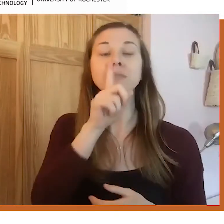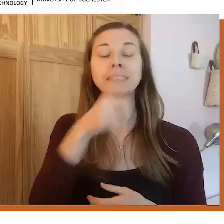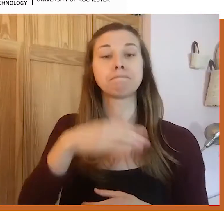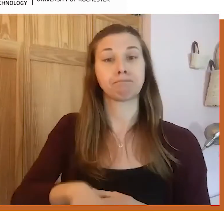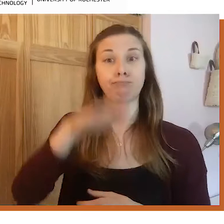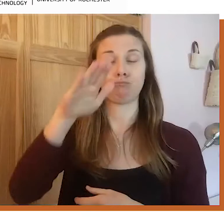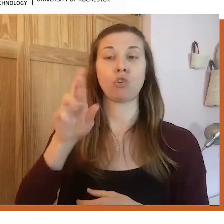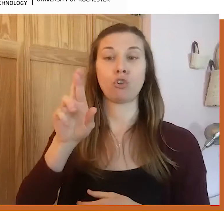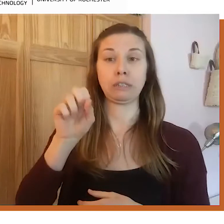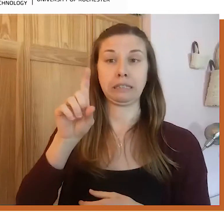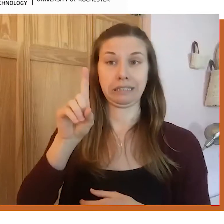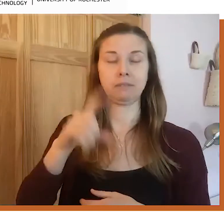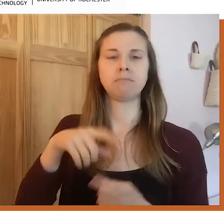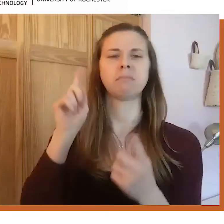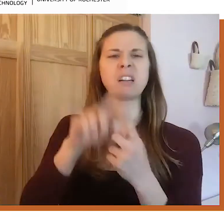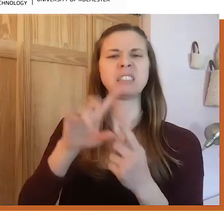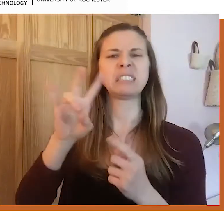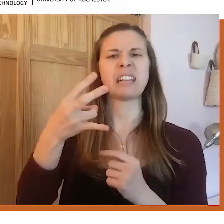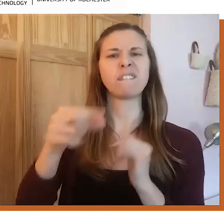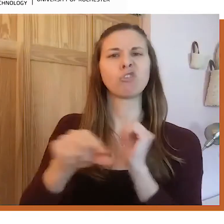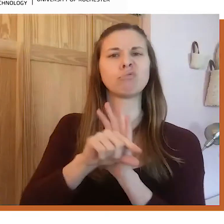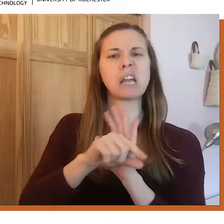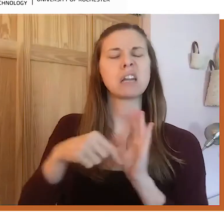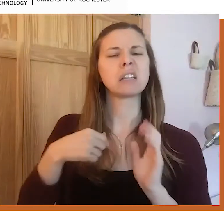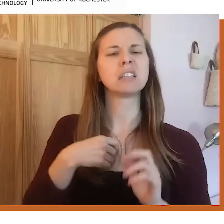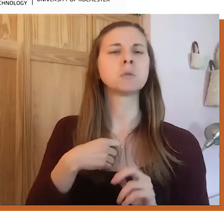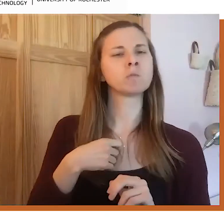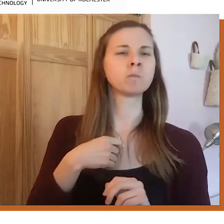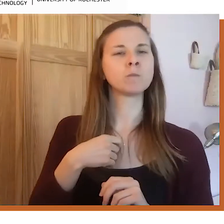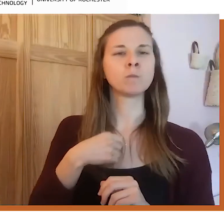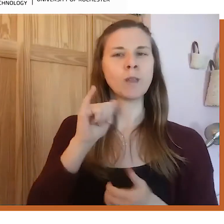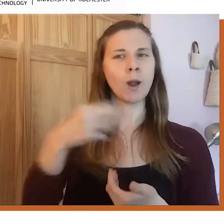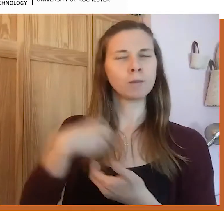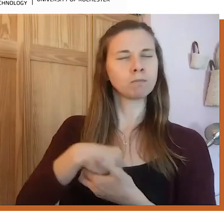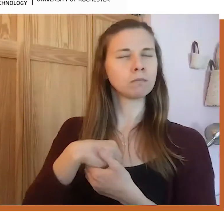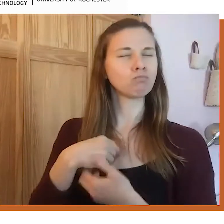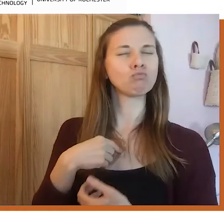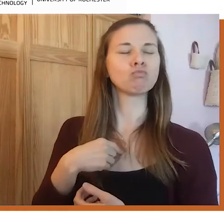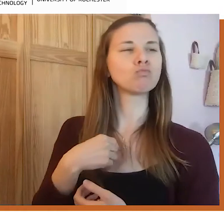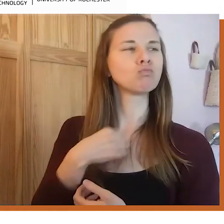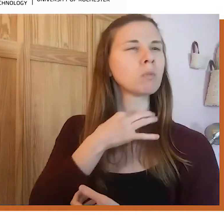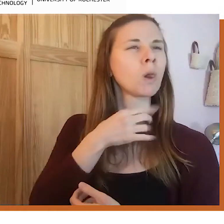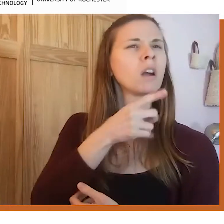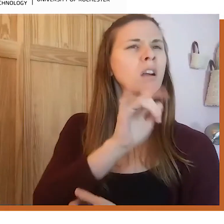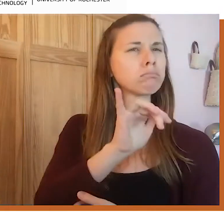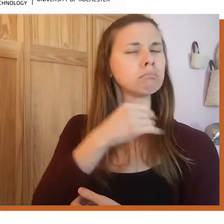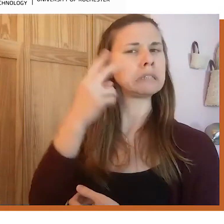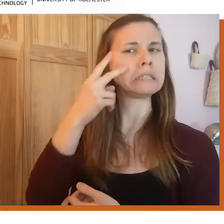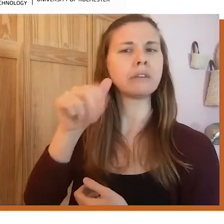Now, again, I went to RSD, the Rochester School for the Deaf, until seventh grade, I decided that I was curious